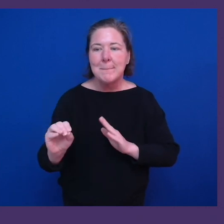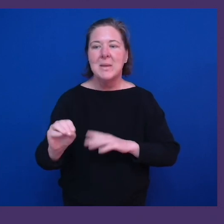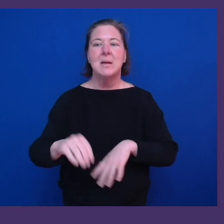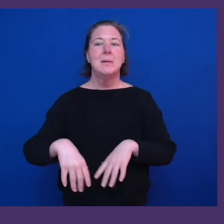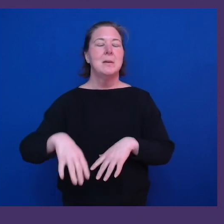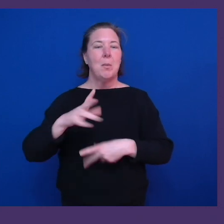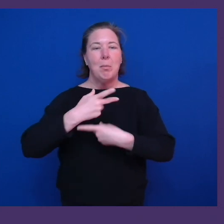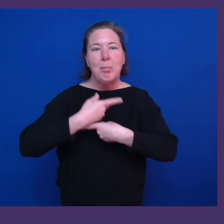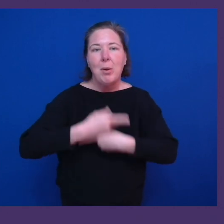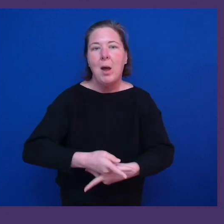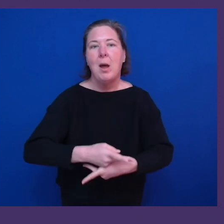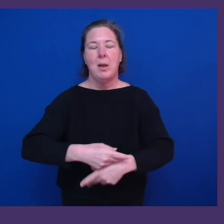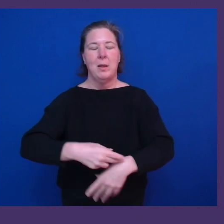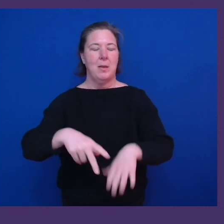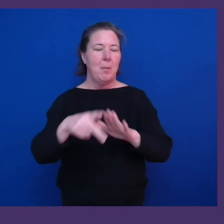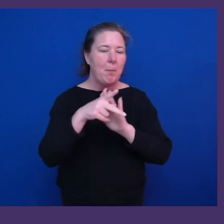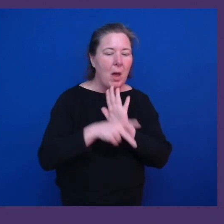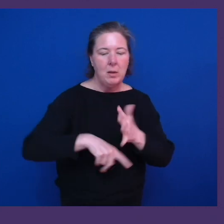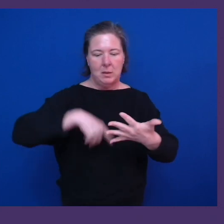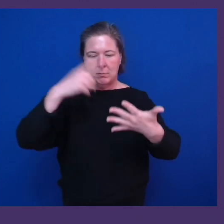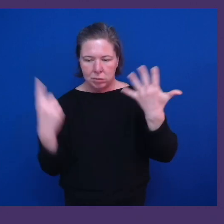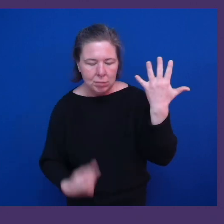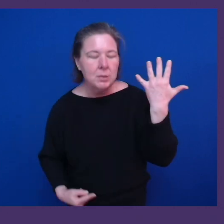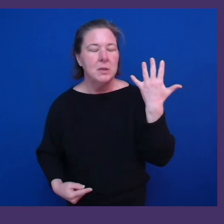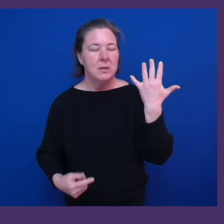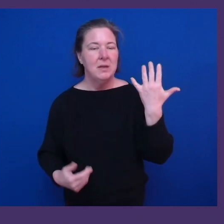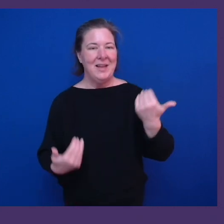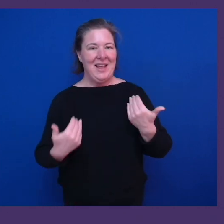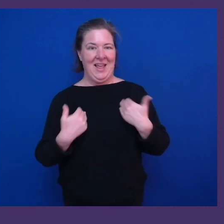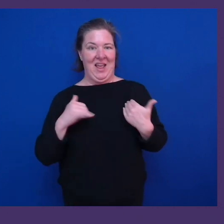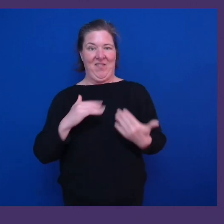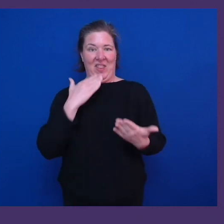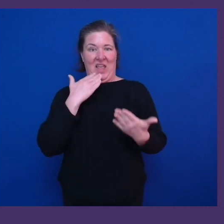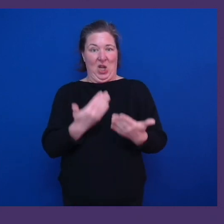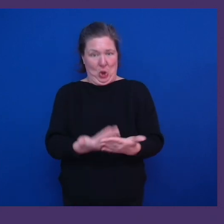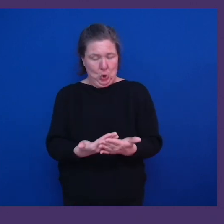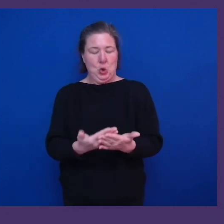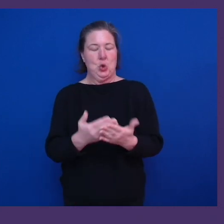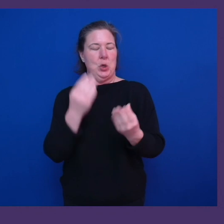And so, really having that good grounding data is a huge key